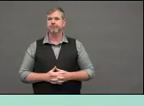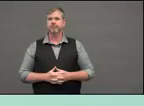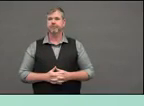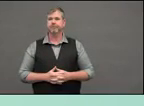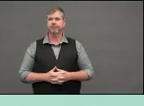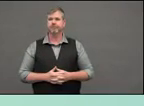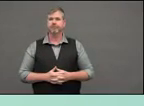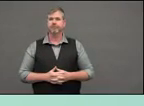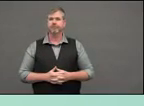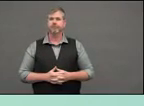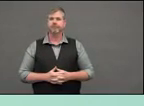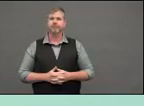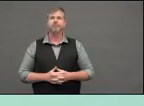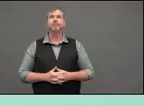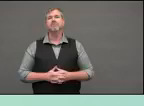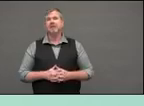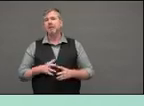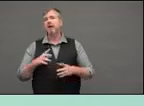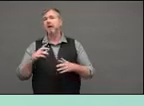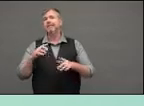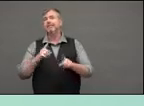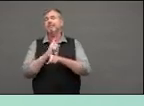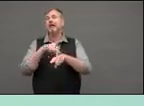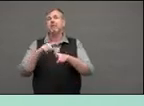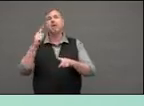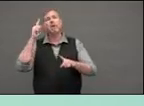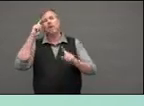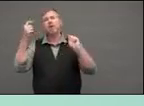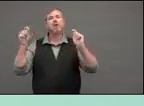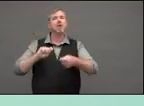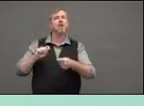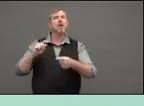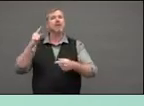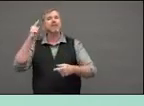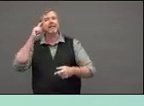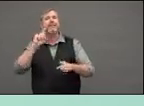sets prepare for college